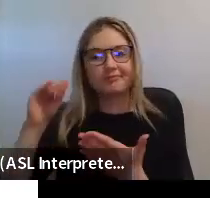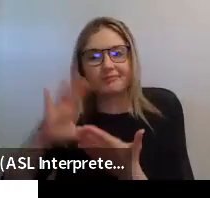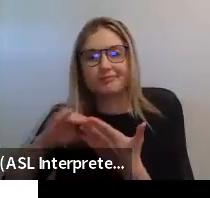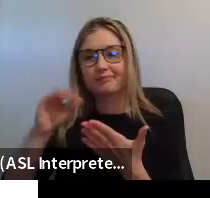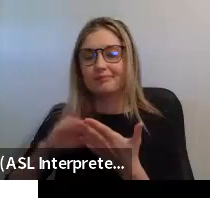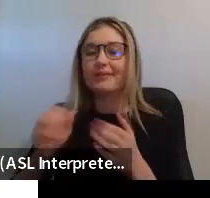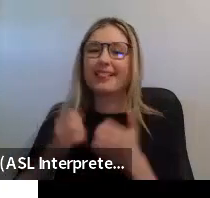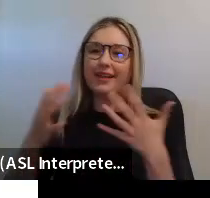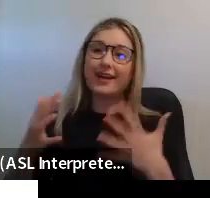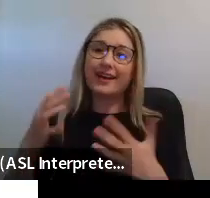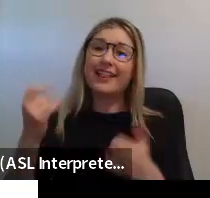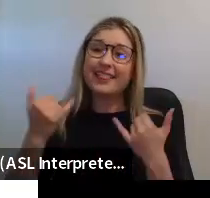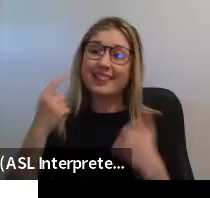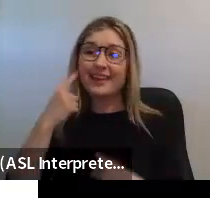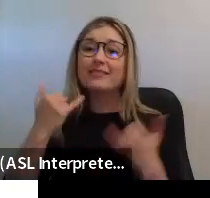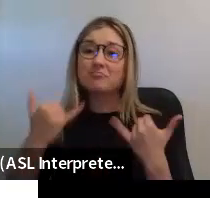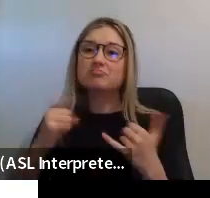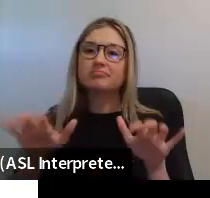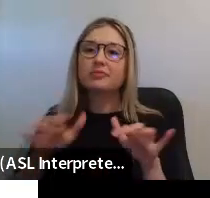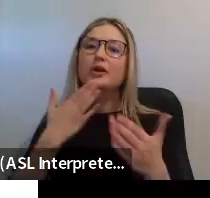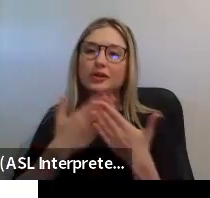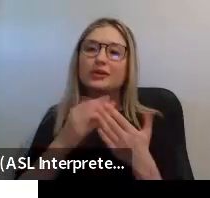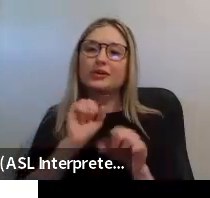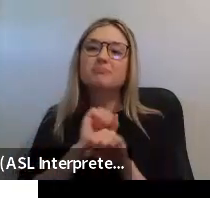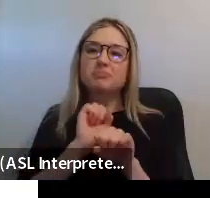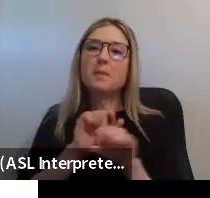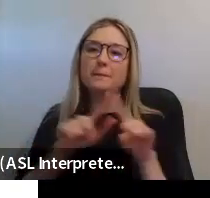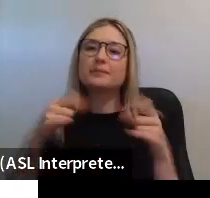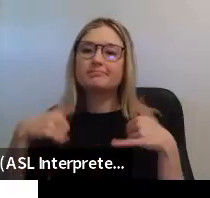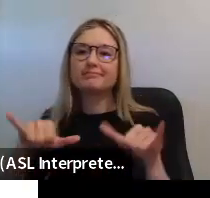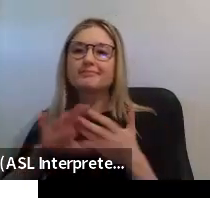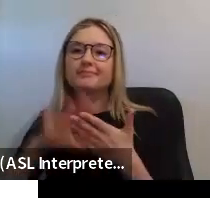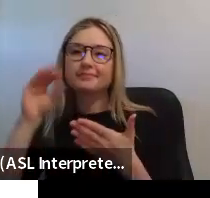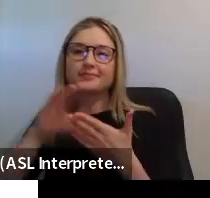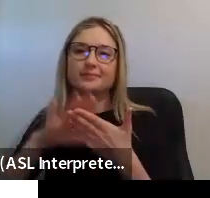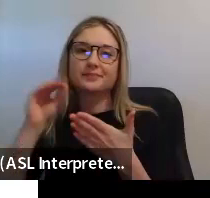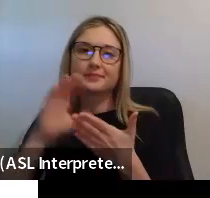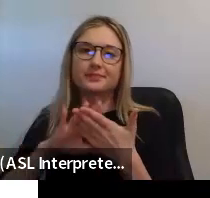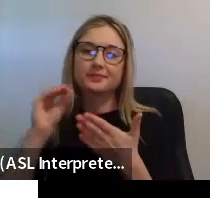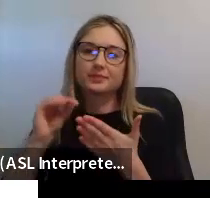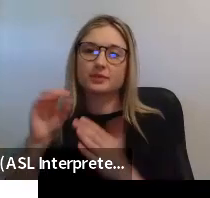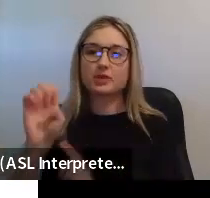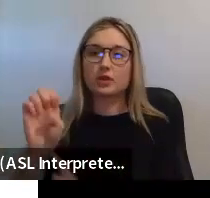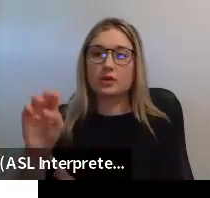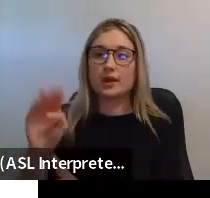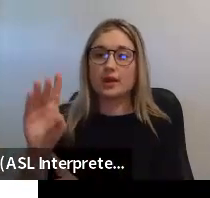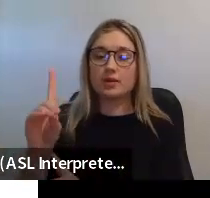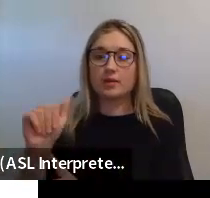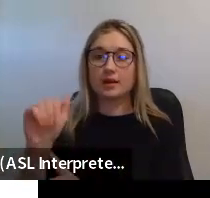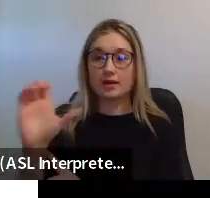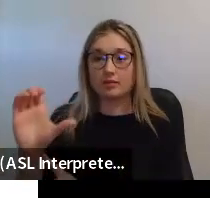And a lot has been learned since 2,008. I think we I think we do a good job and I think we're still learning.